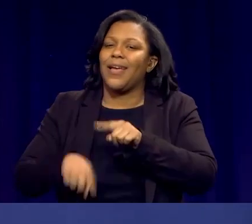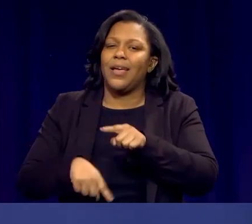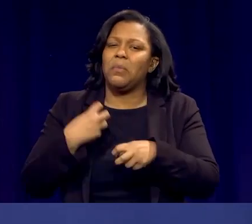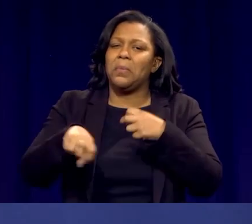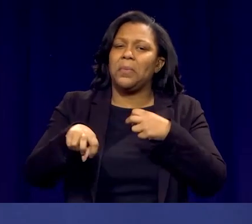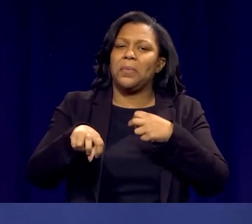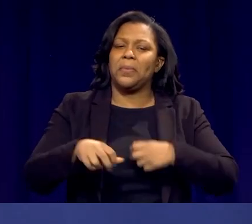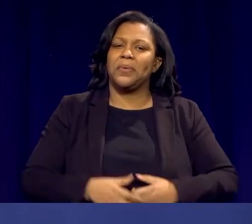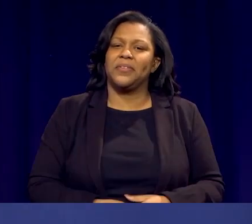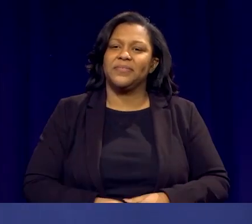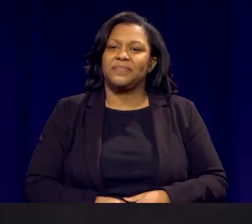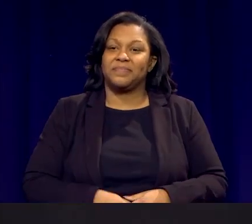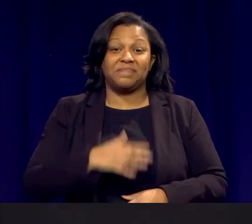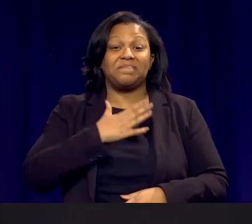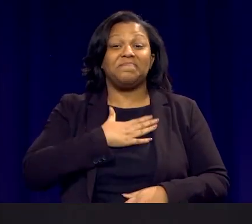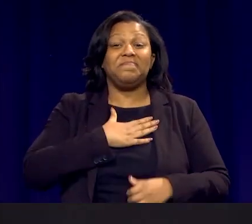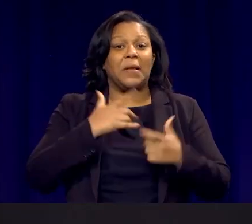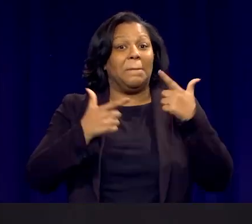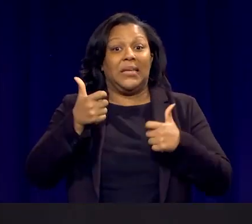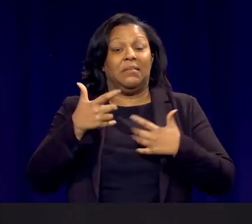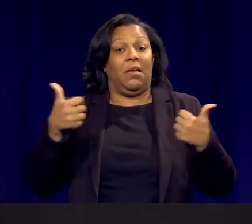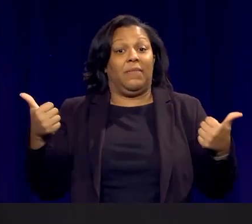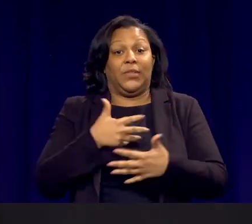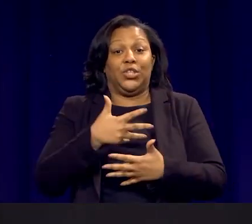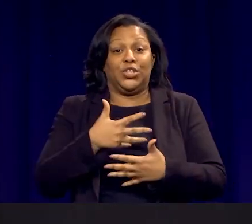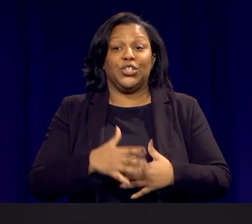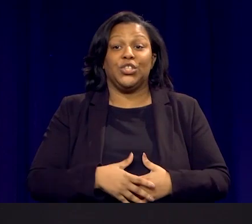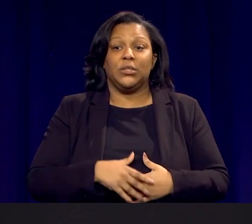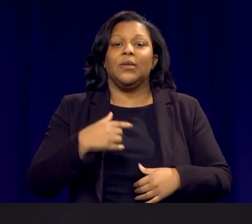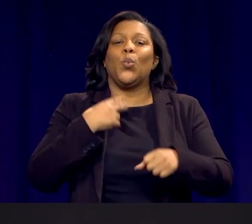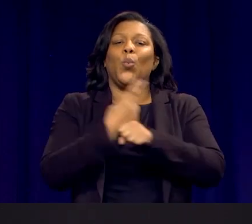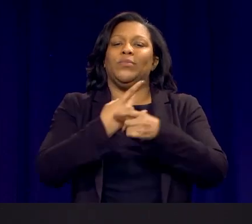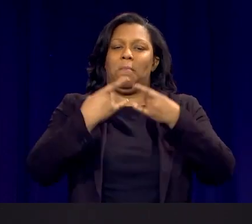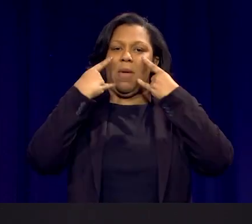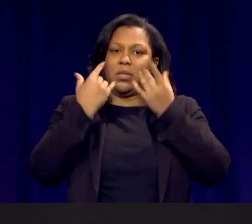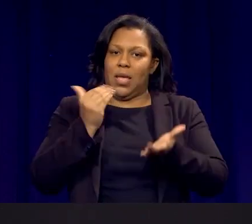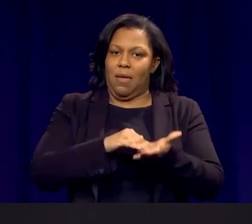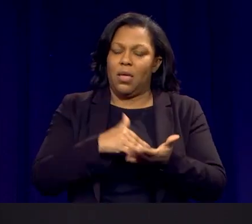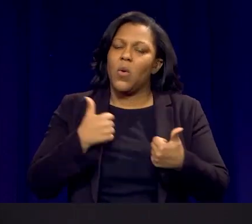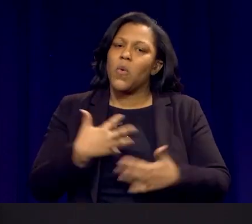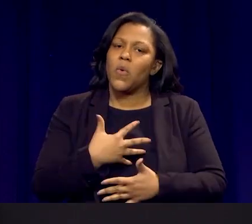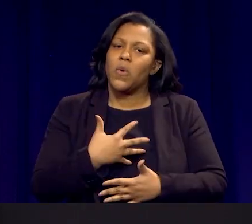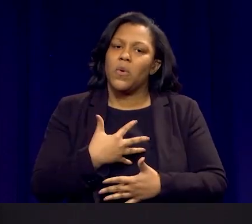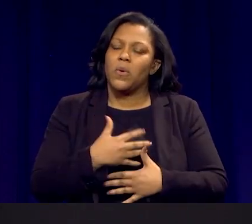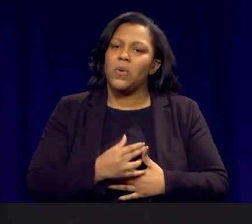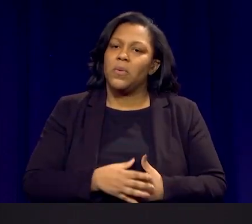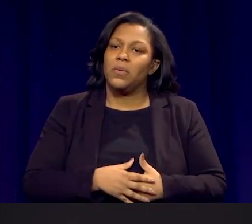and that was really difficult. Christine: My greatest fear is probably that we'll end up going back to wearing masks again.